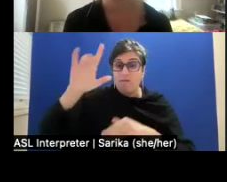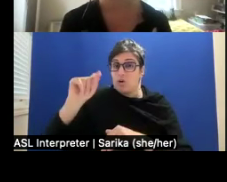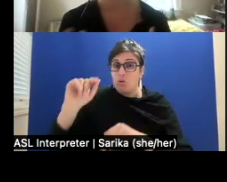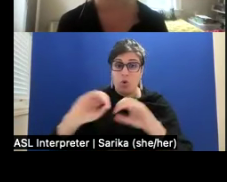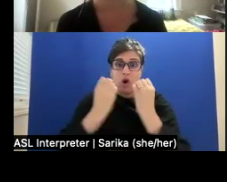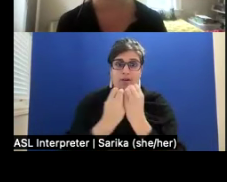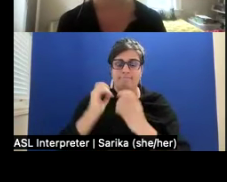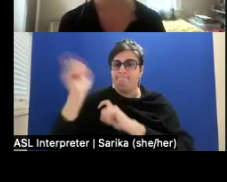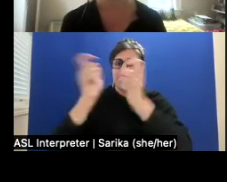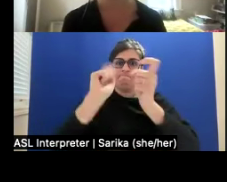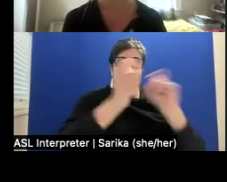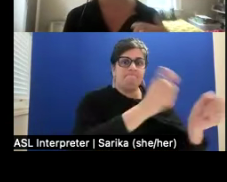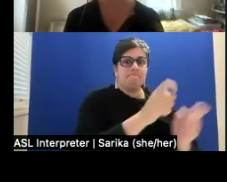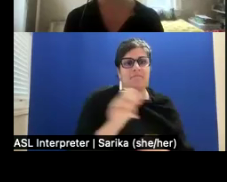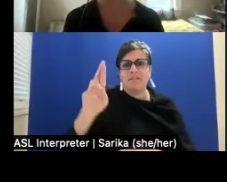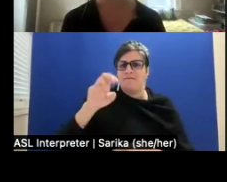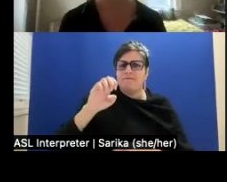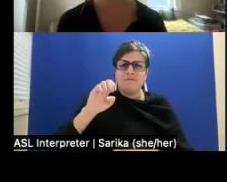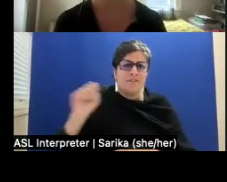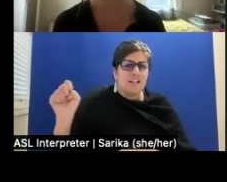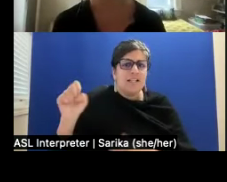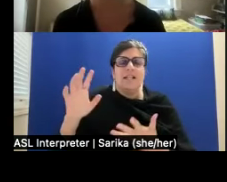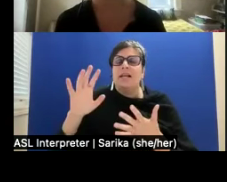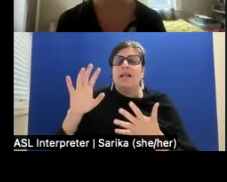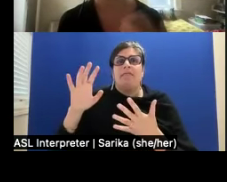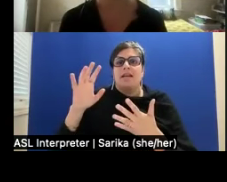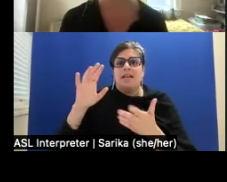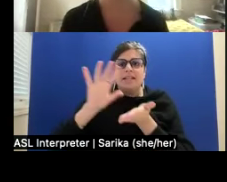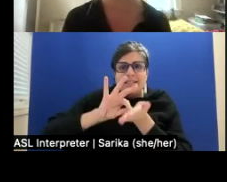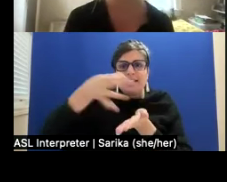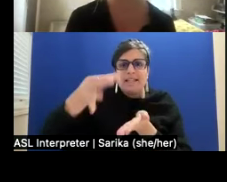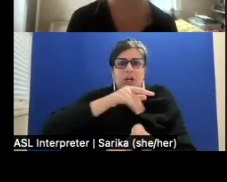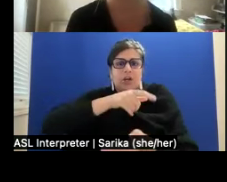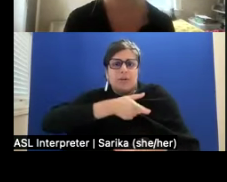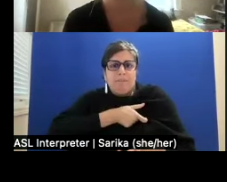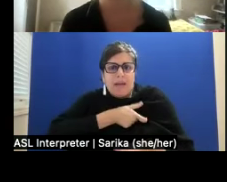these stickers and pins and to host these large window and gate posters,